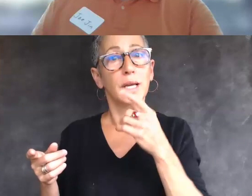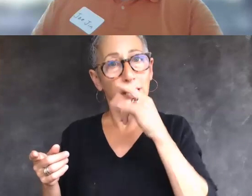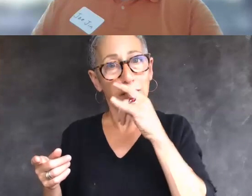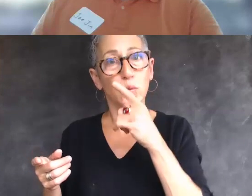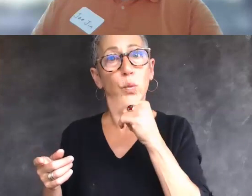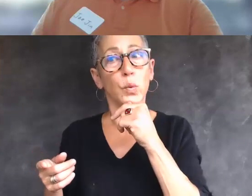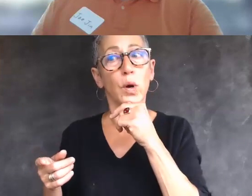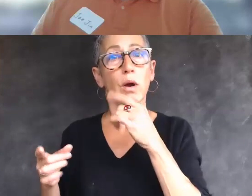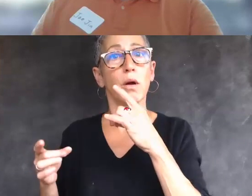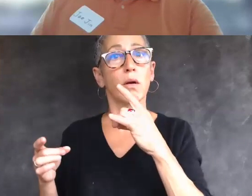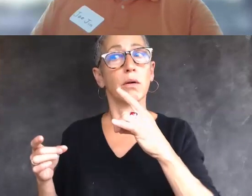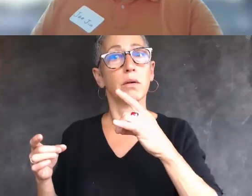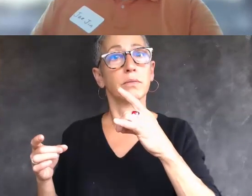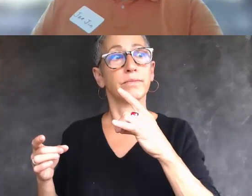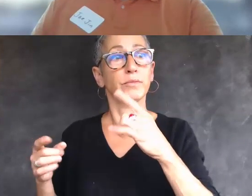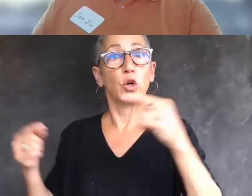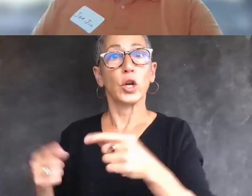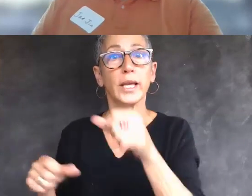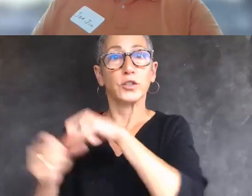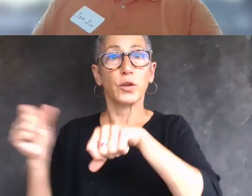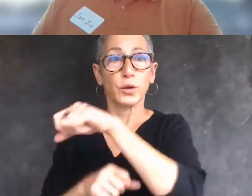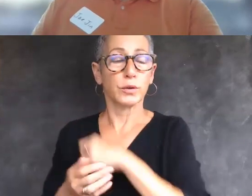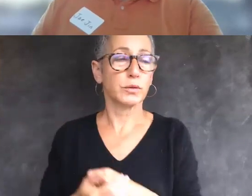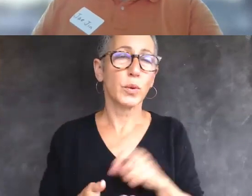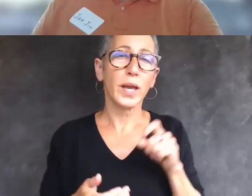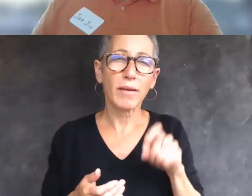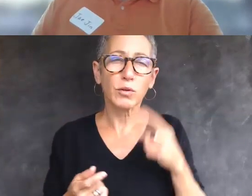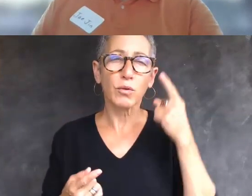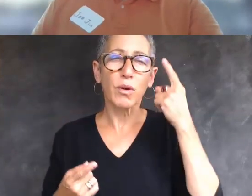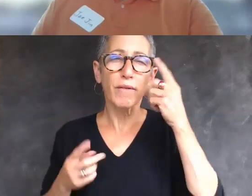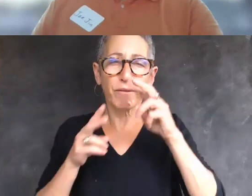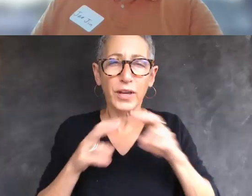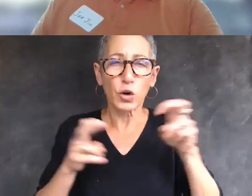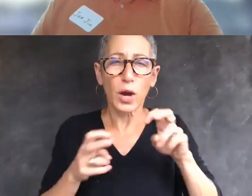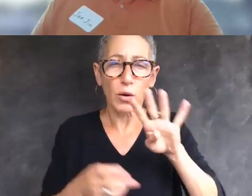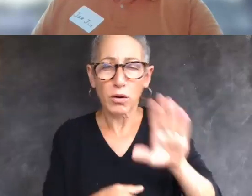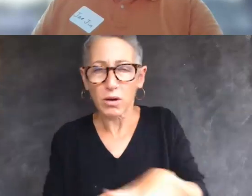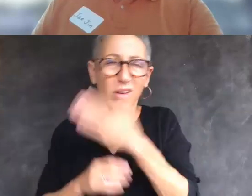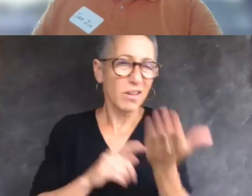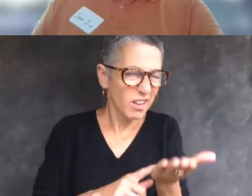fair, what is meaningful, what is just, and for those things to be structured differently